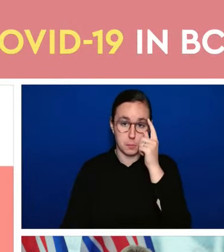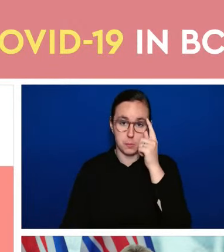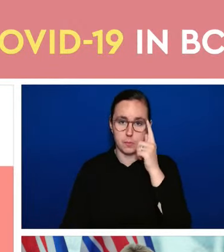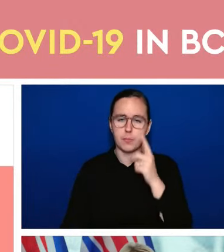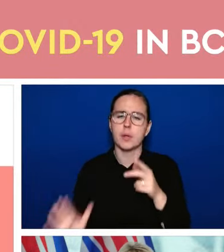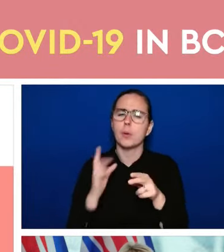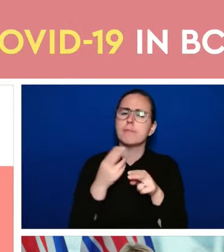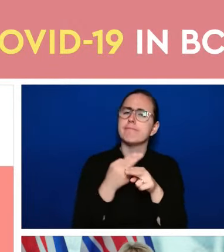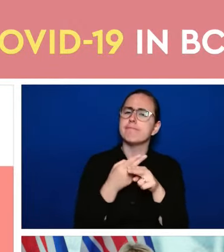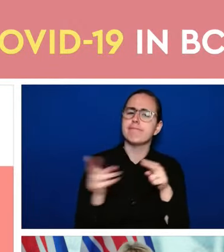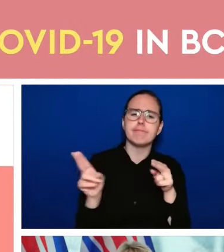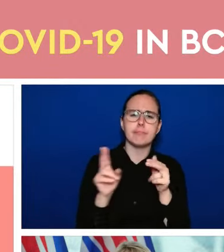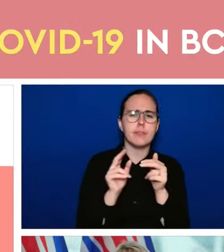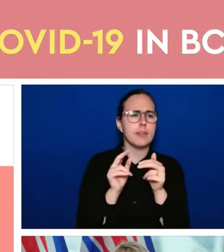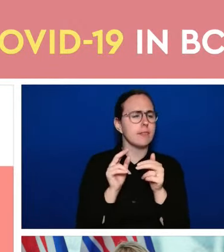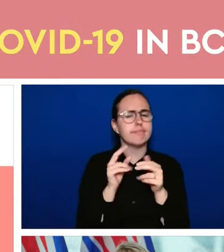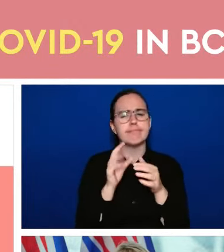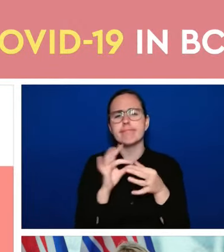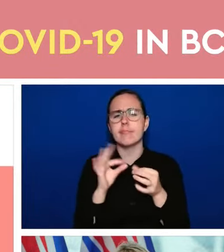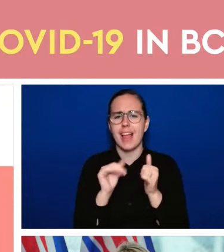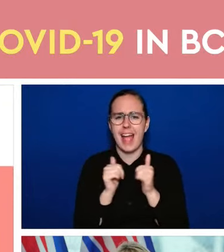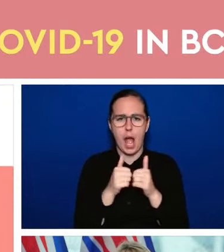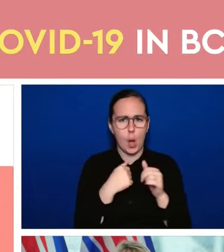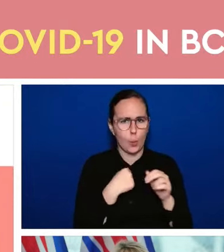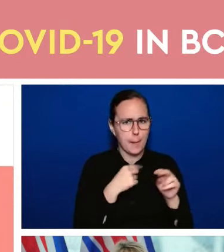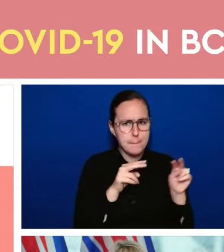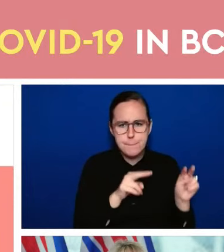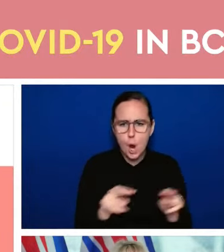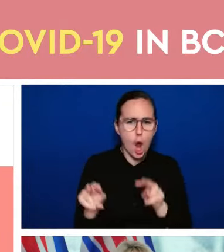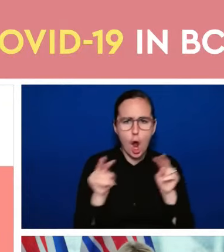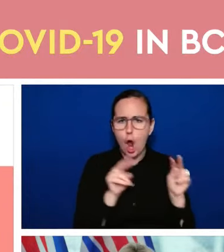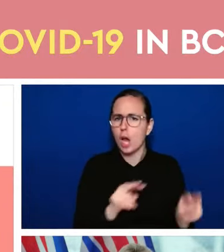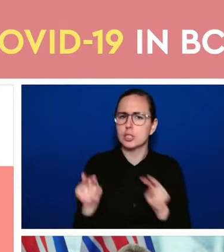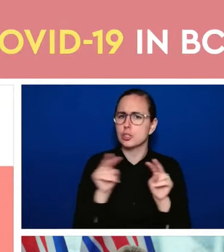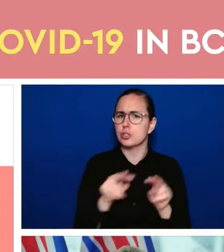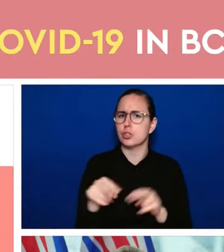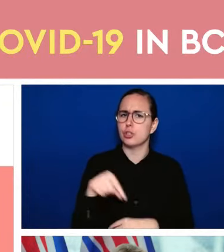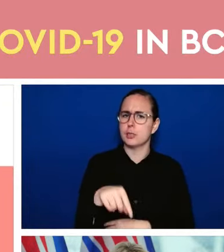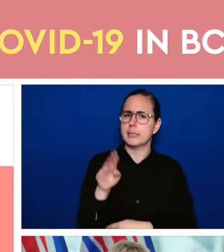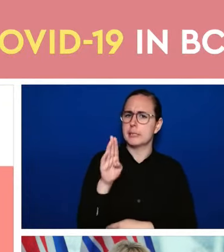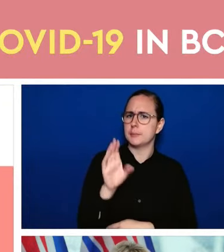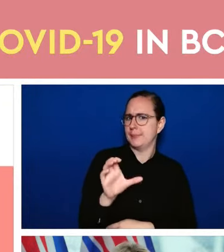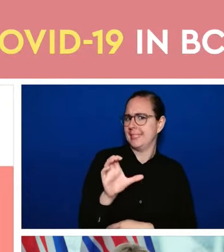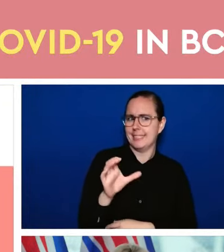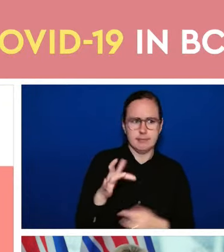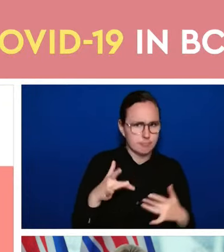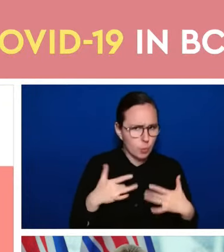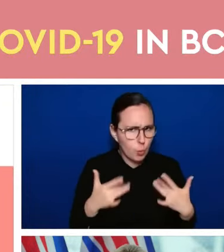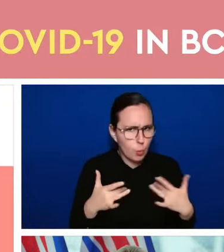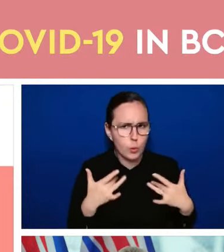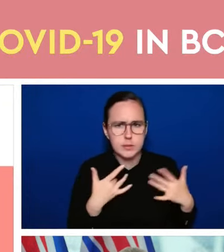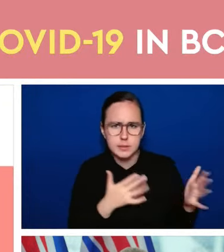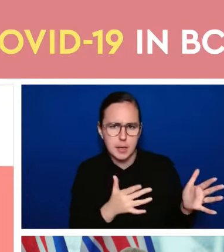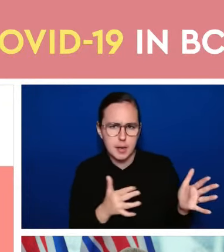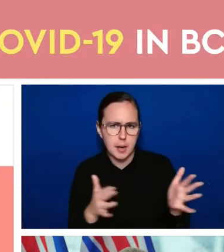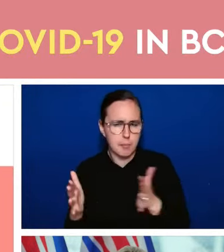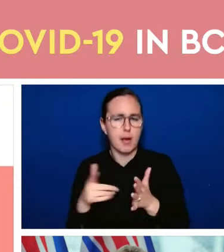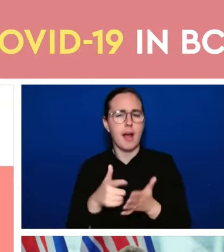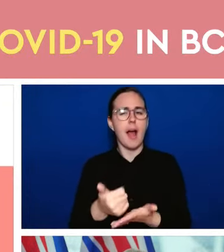We have a number of different things that we follow that give us what we call situational awareness to help us understand